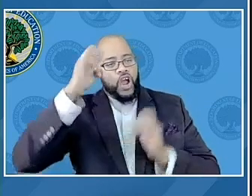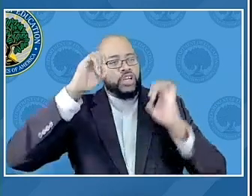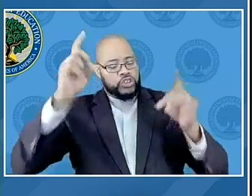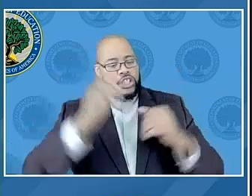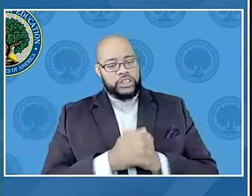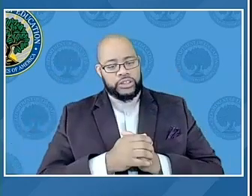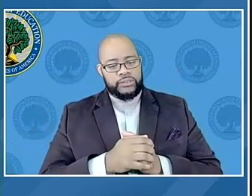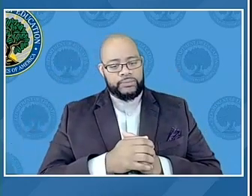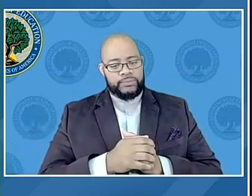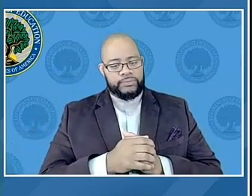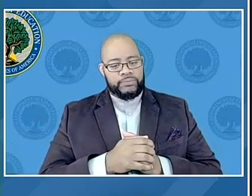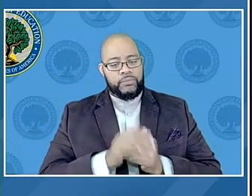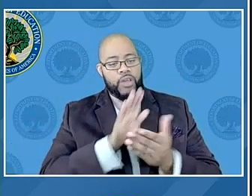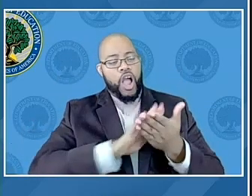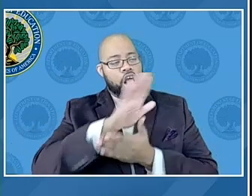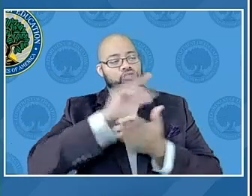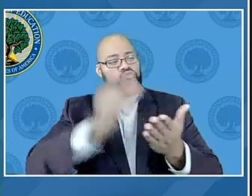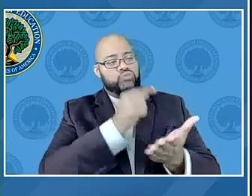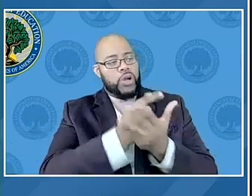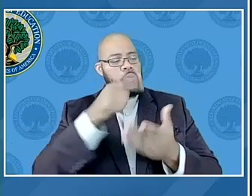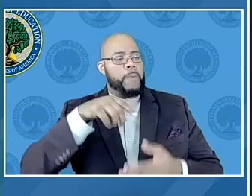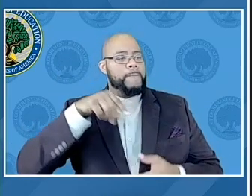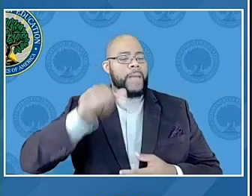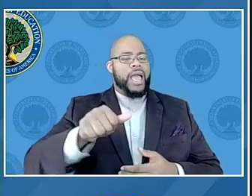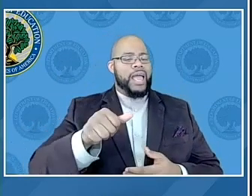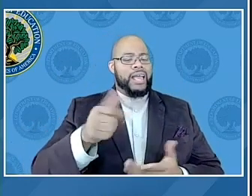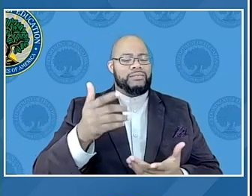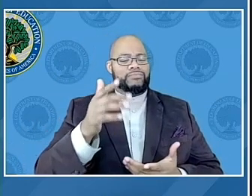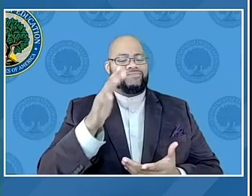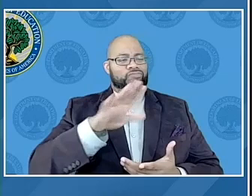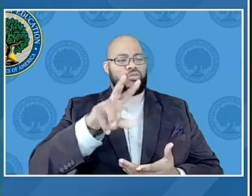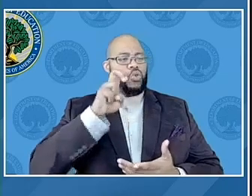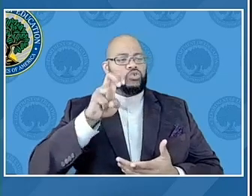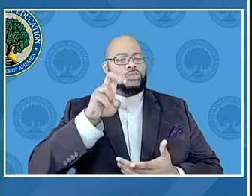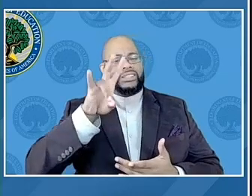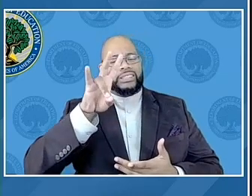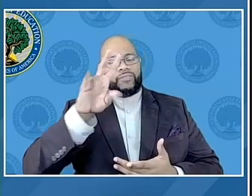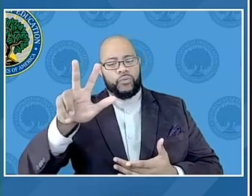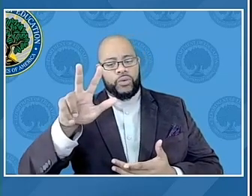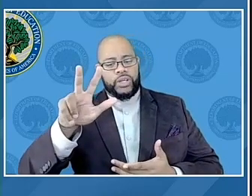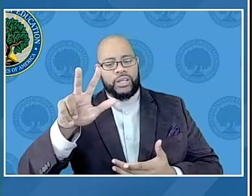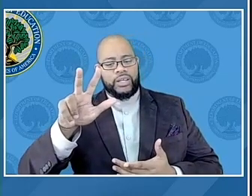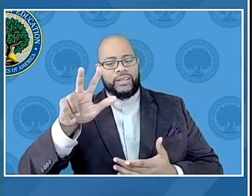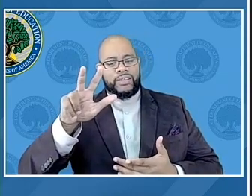College graduates are going to pay an extra $273,000 in income tax.